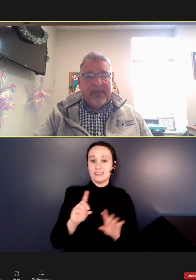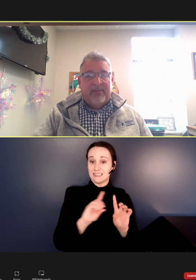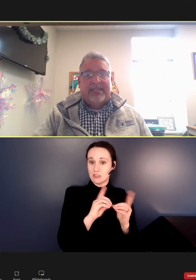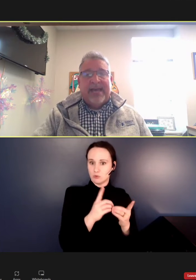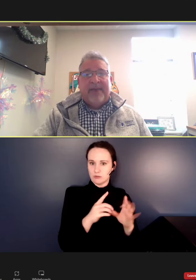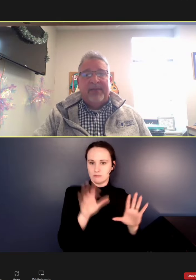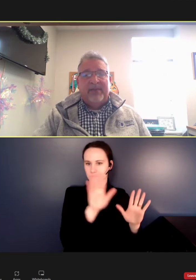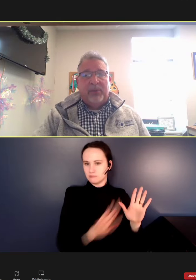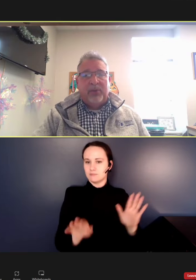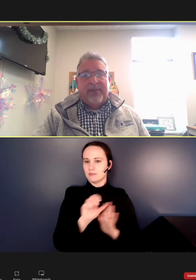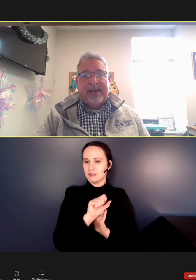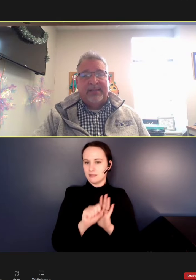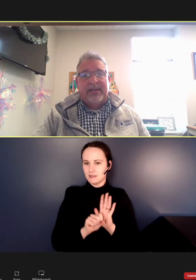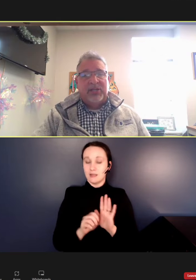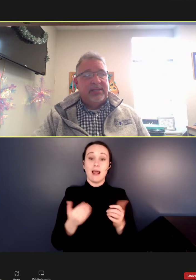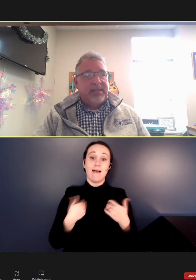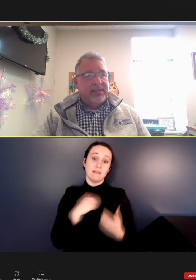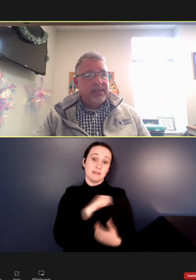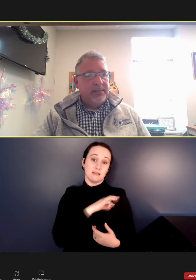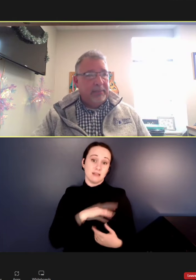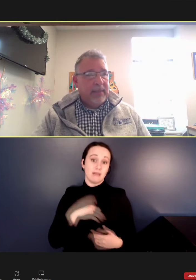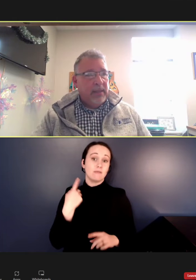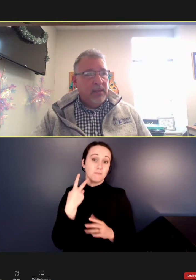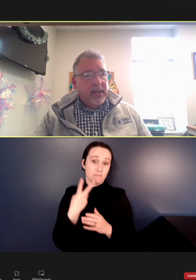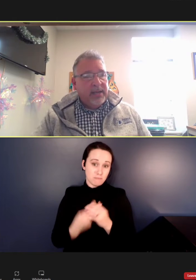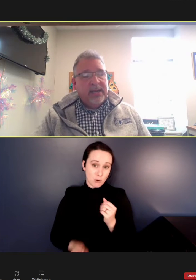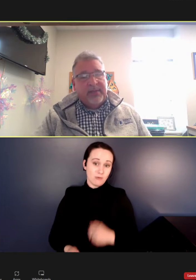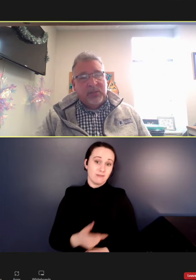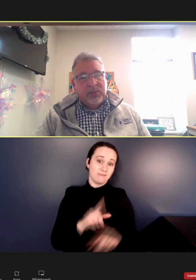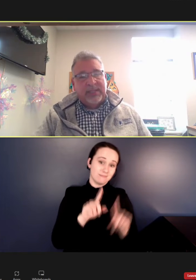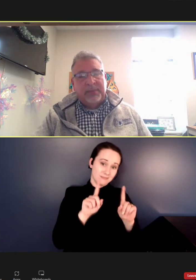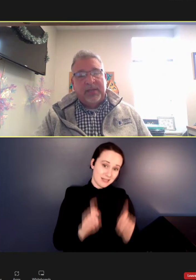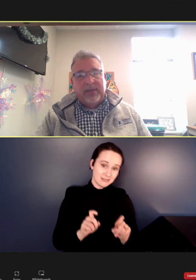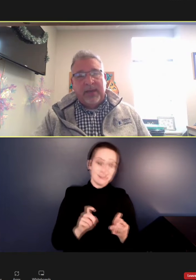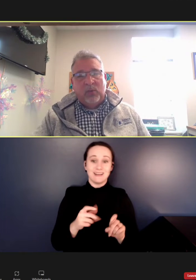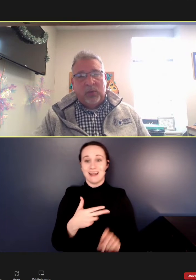They have staffing for both vaccination and testing. And again, this was something that